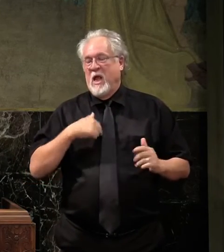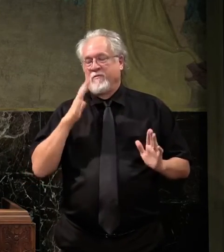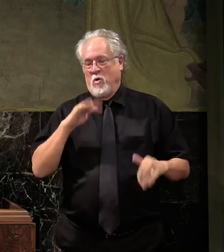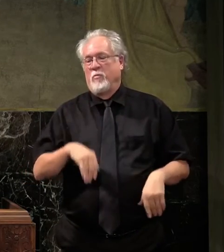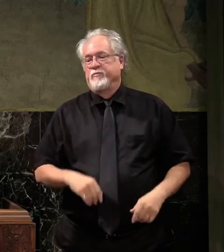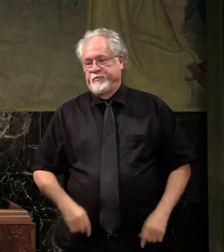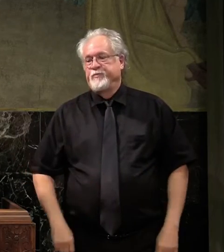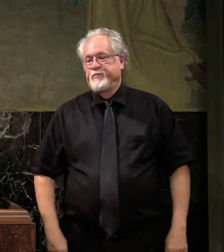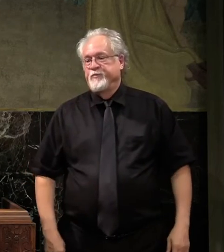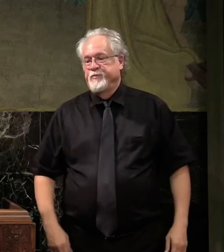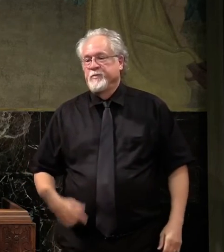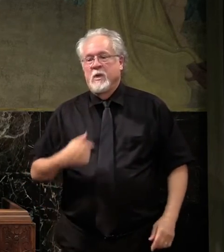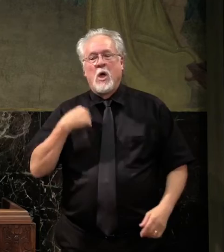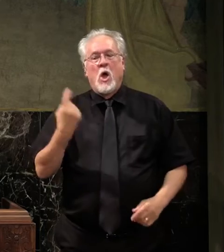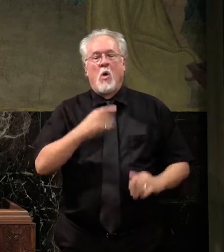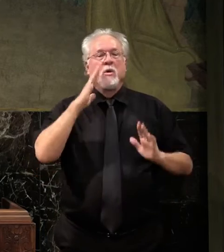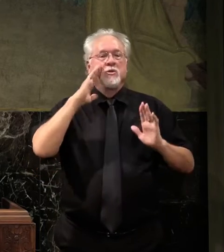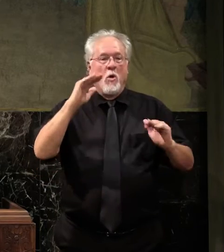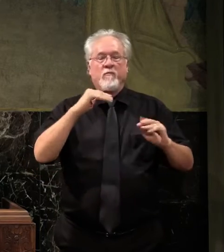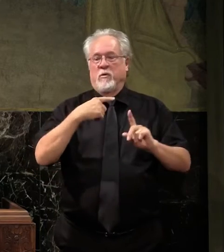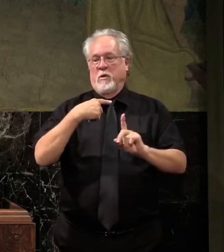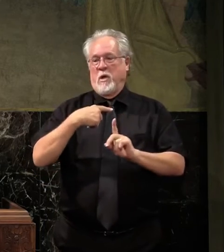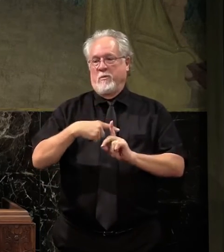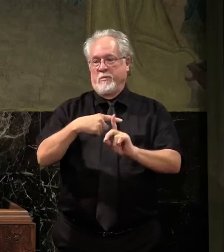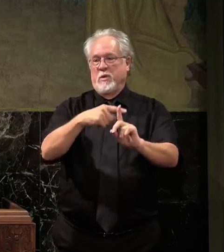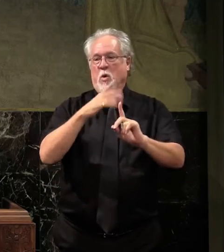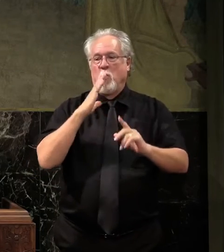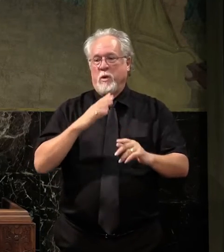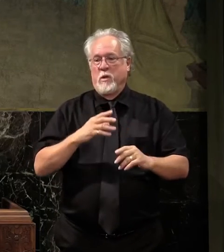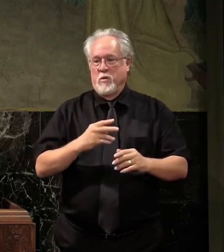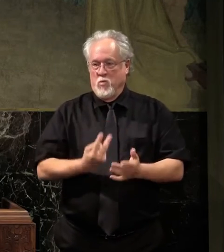I'm always hopeful and optimistic that we will rise to our challenges and